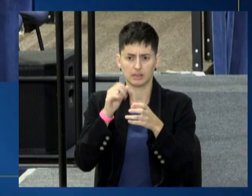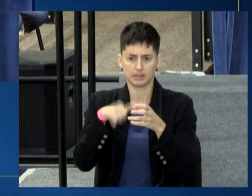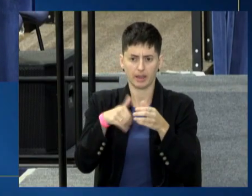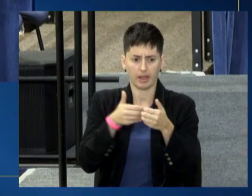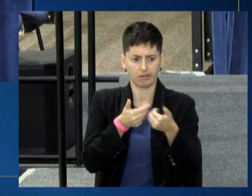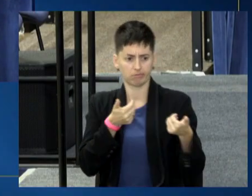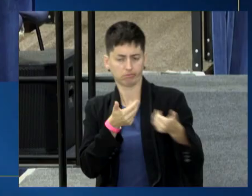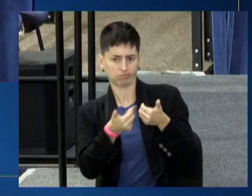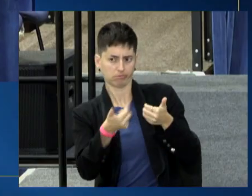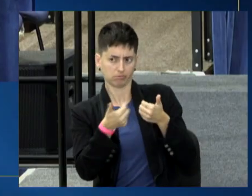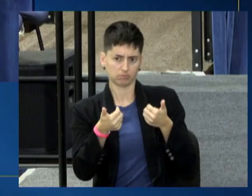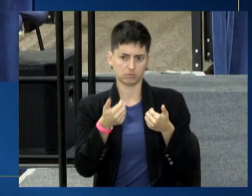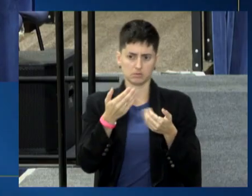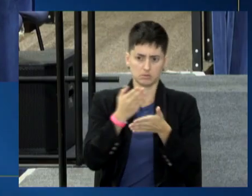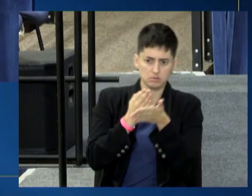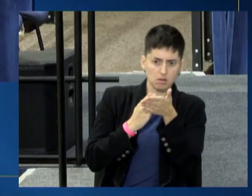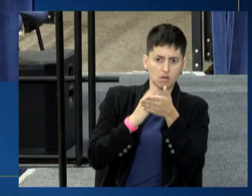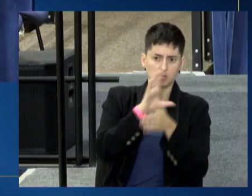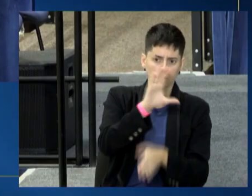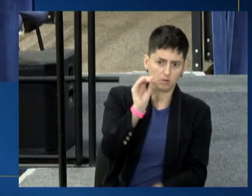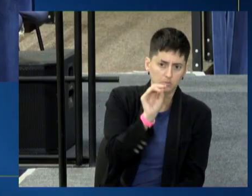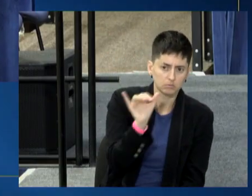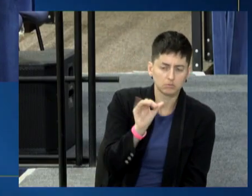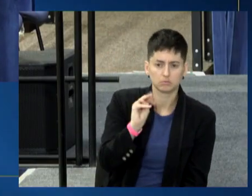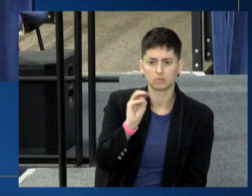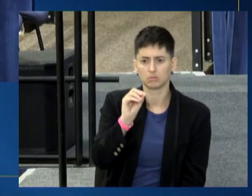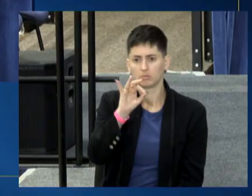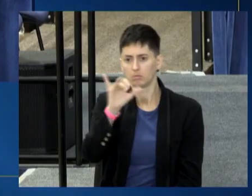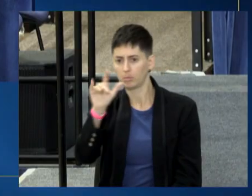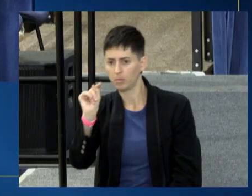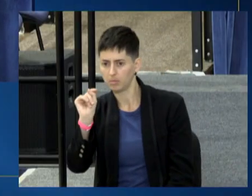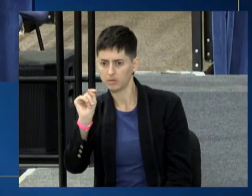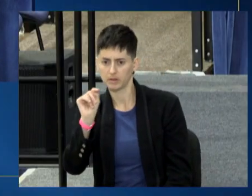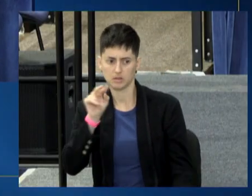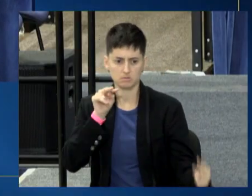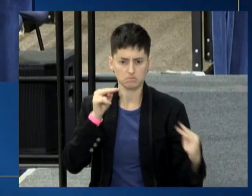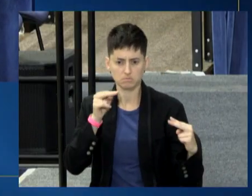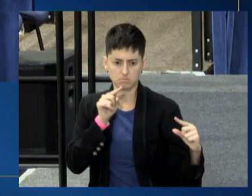to pick the winners or to select which one is going to really be the one that will make a